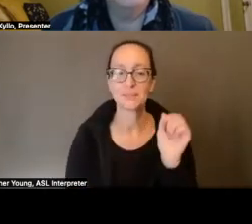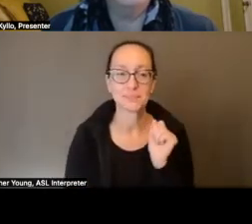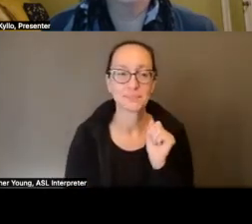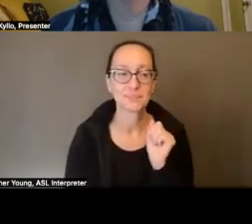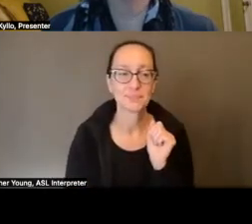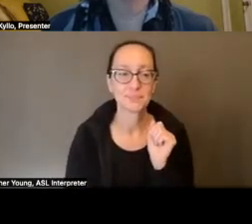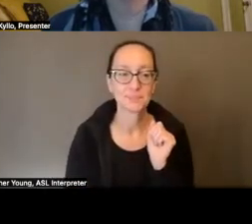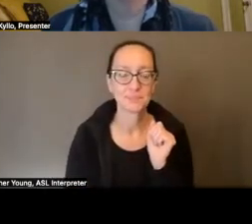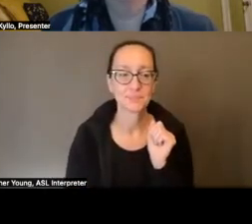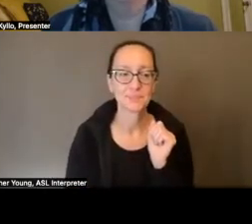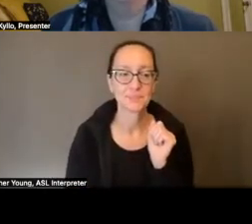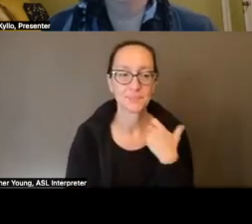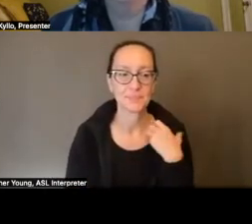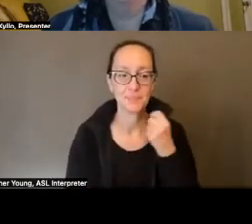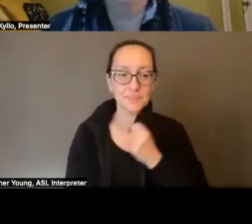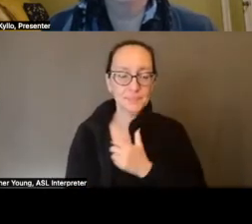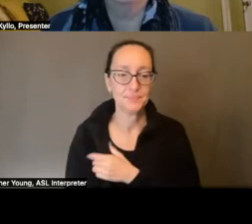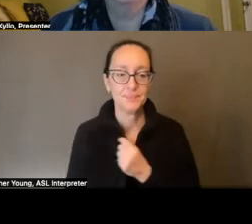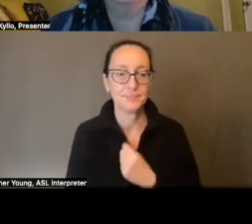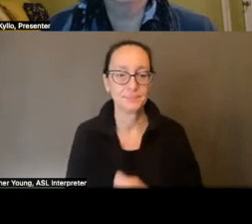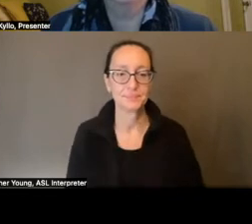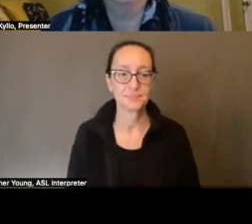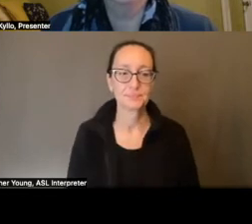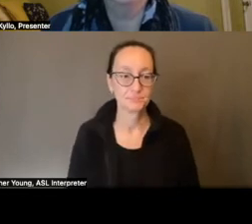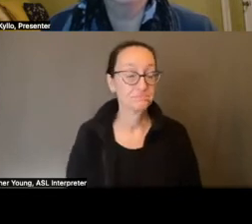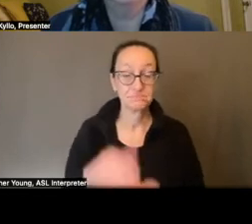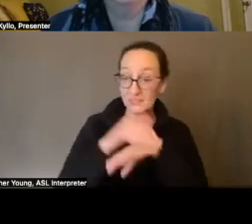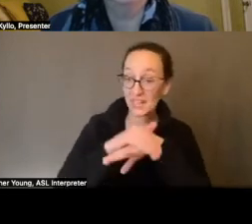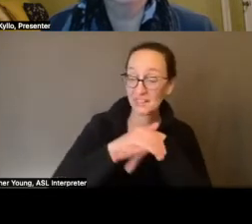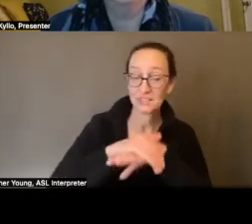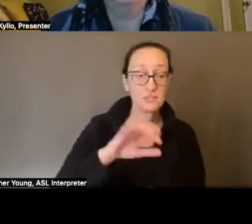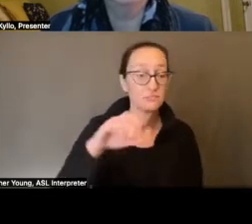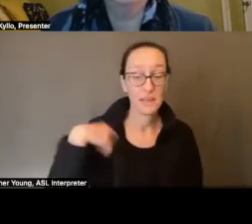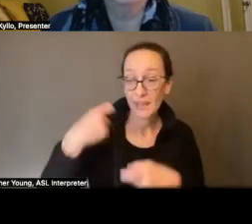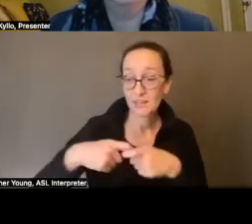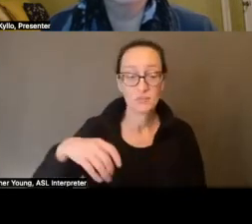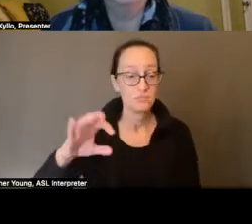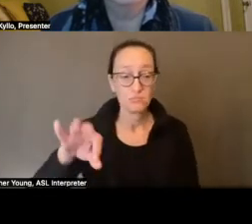English, Spanish, and French all have a written, spoken and cued component.